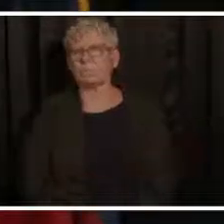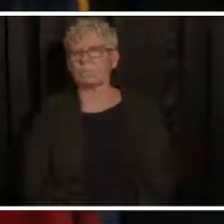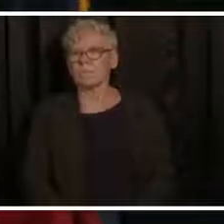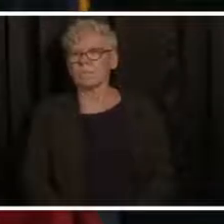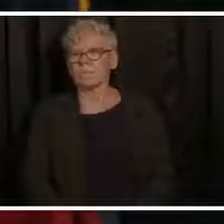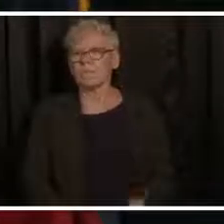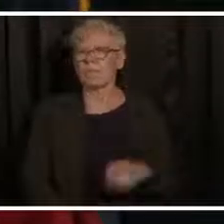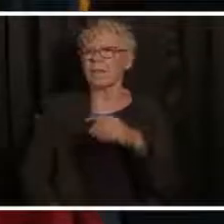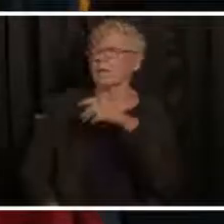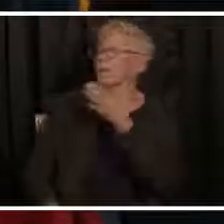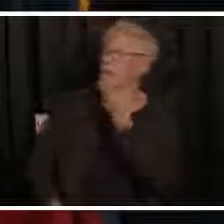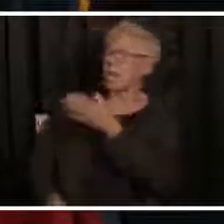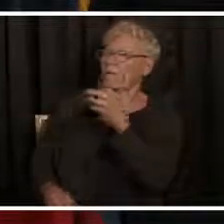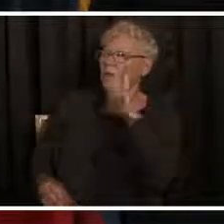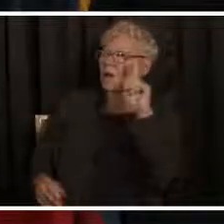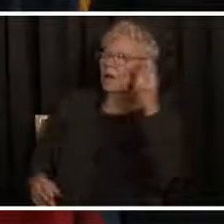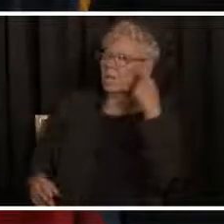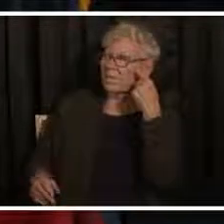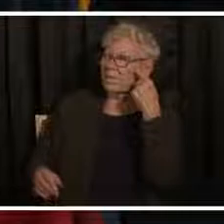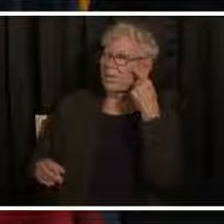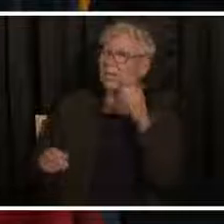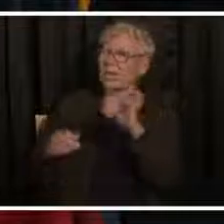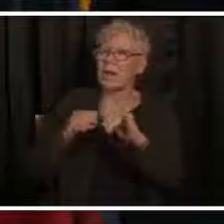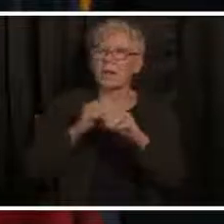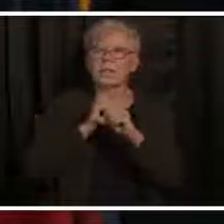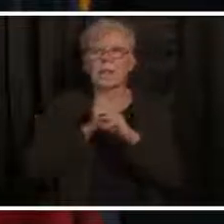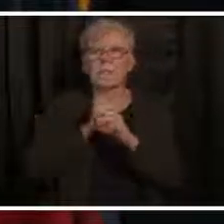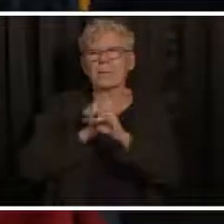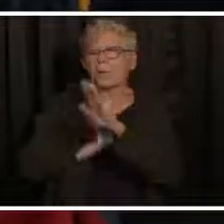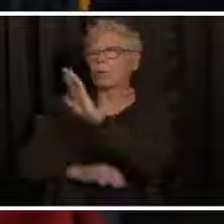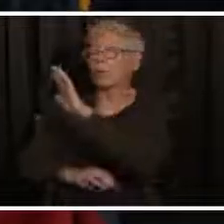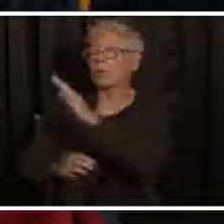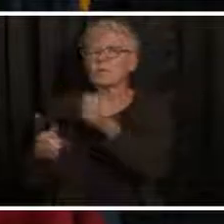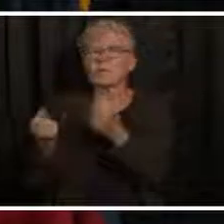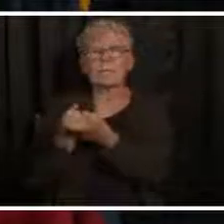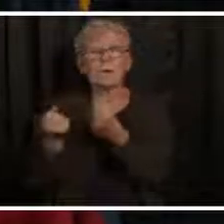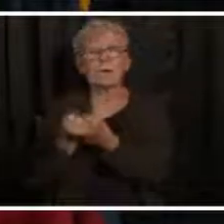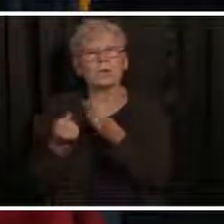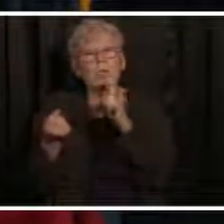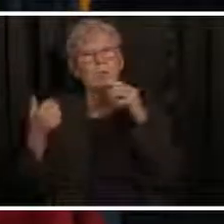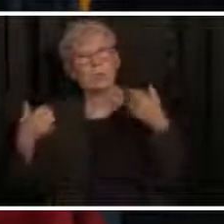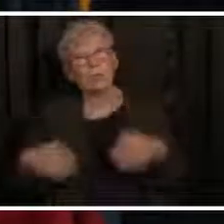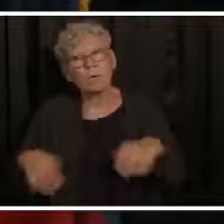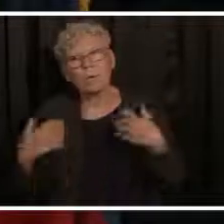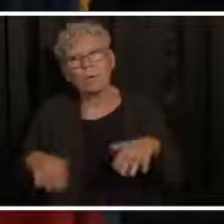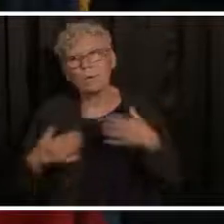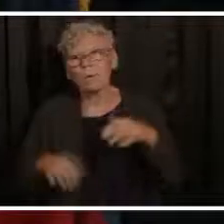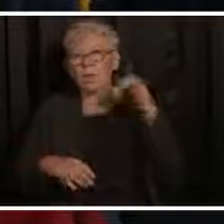and thank you governor for elevating our campaign. Your support has been the reason why we are as successful as we are.